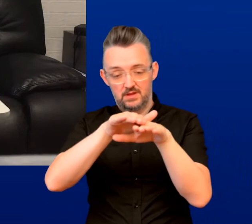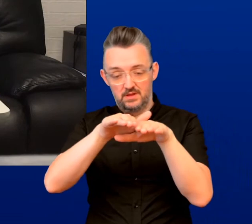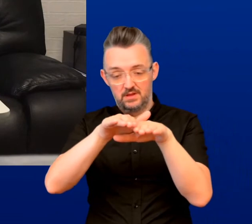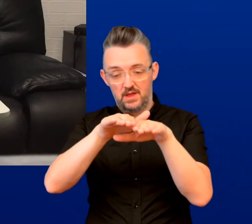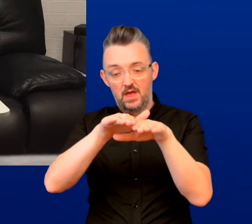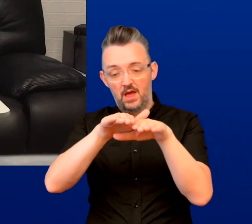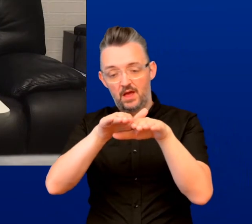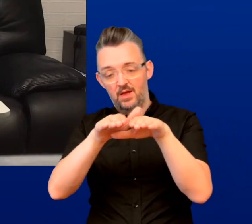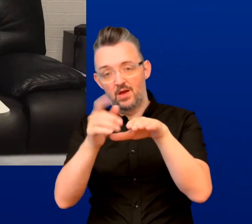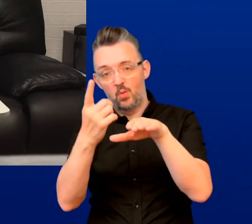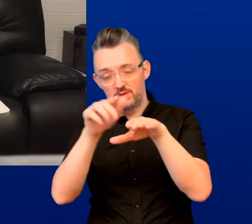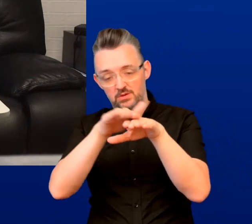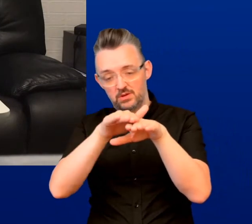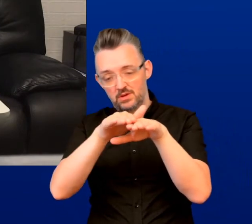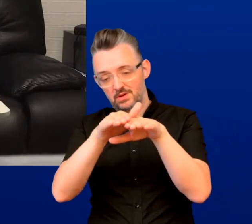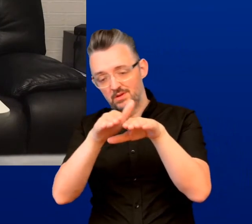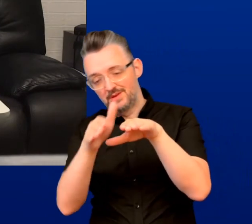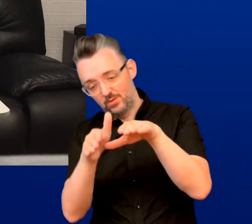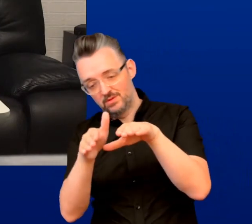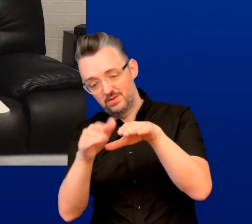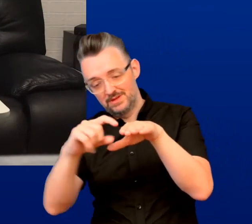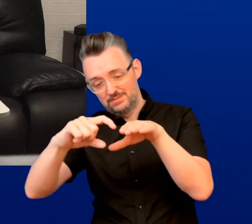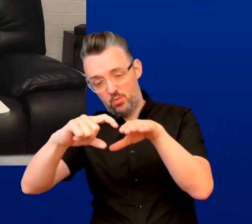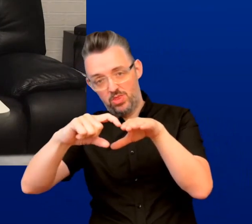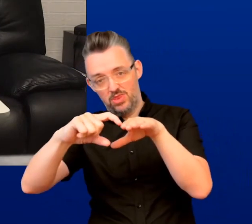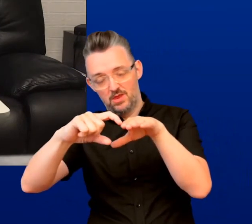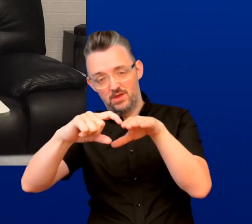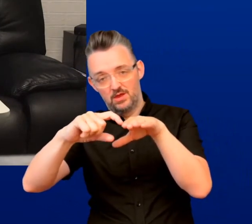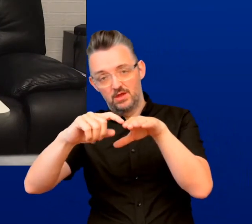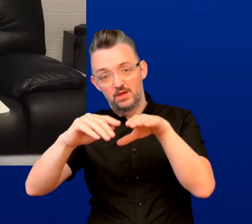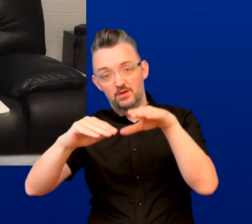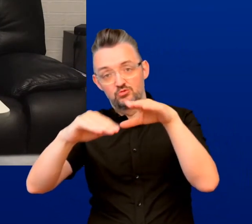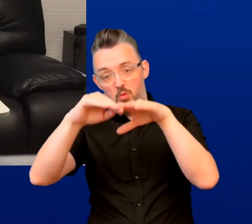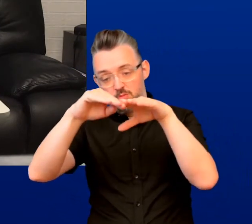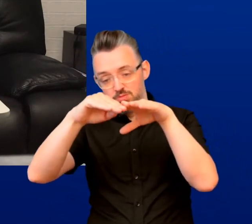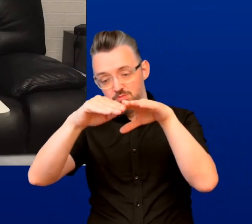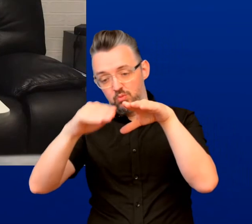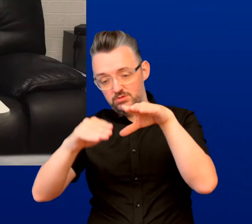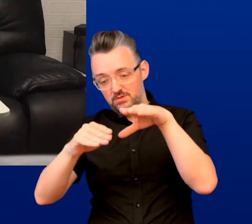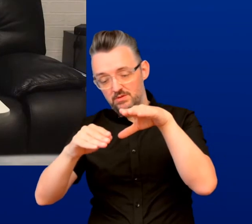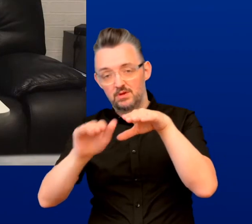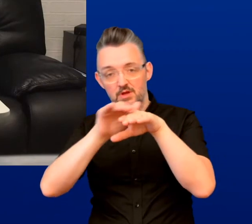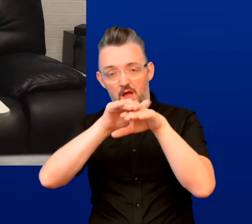just one piece of paper from top to bottom around the curve